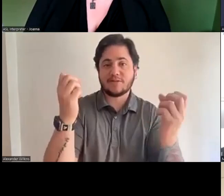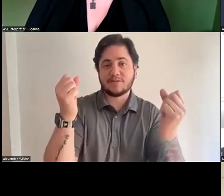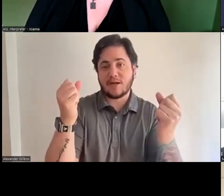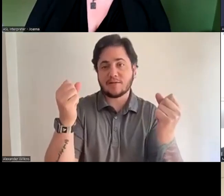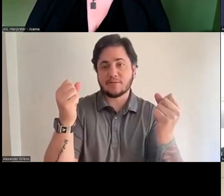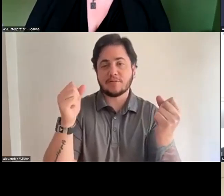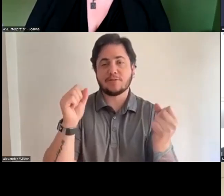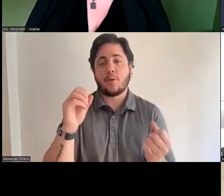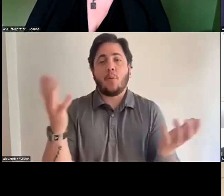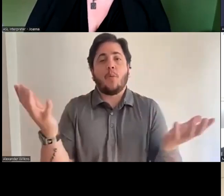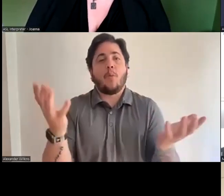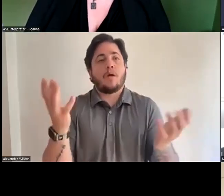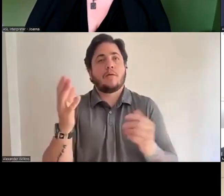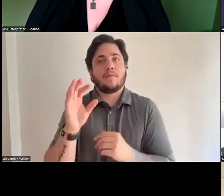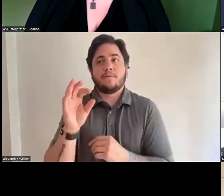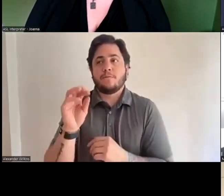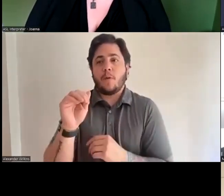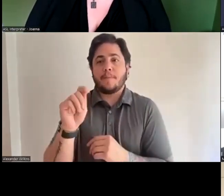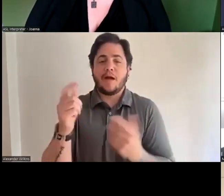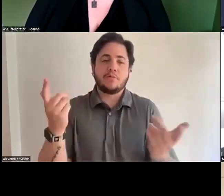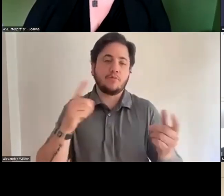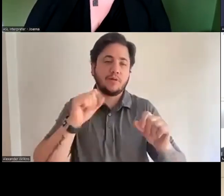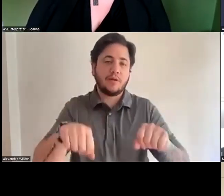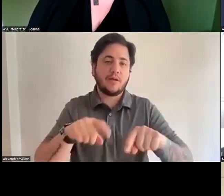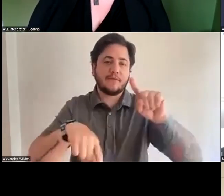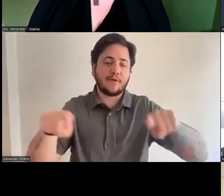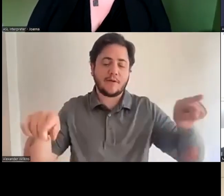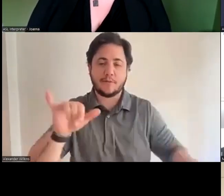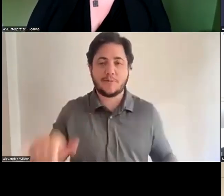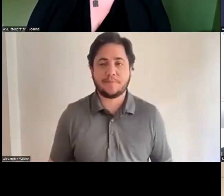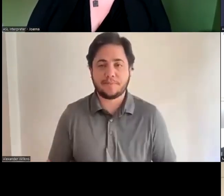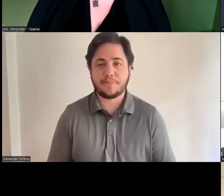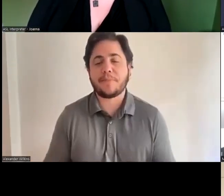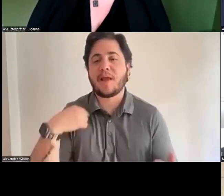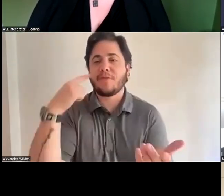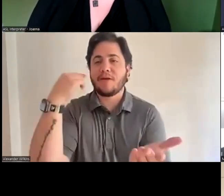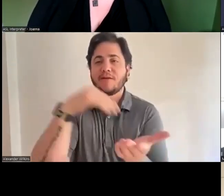It can be also visual, right. So deaf people can "hear voices" but it looks different. It